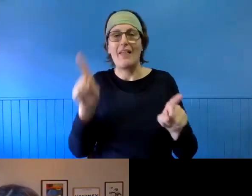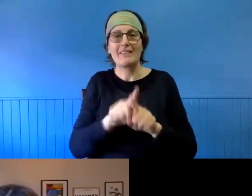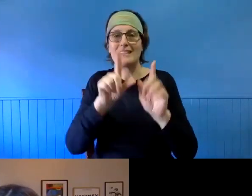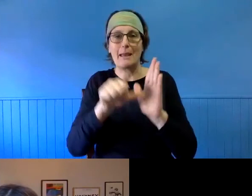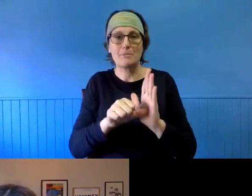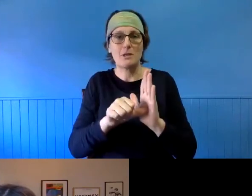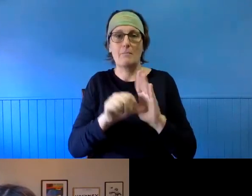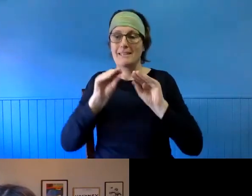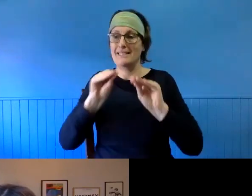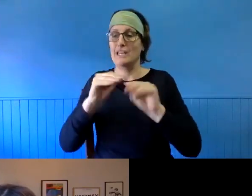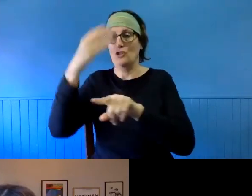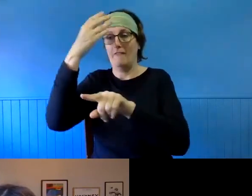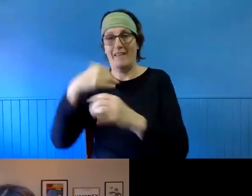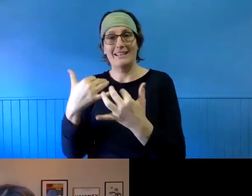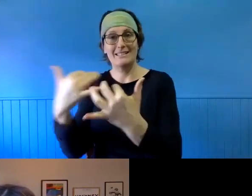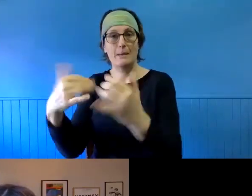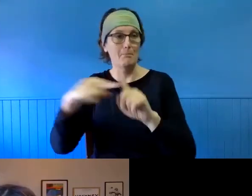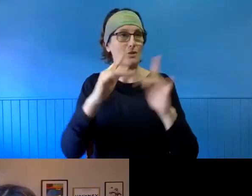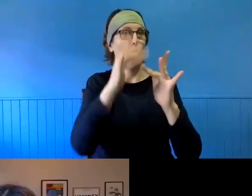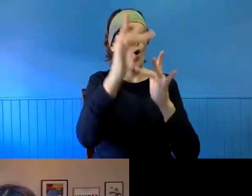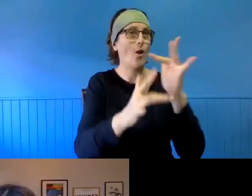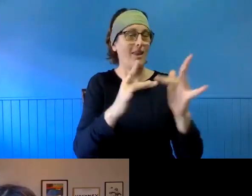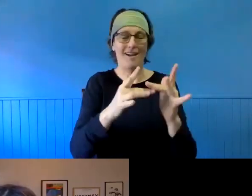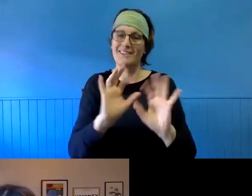you don't teach people in the room as well as somebody online because